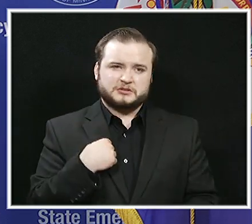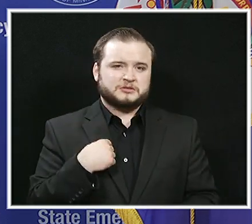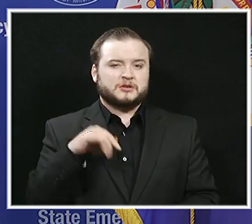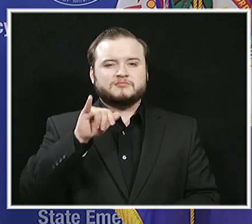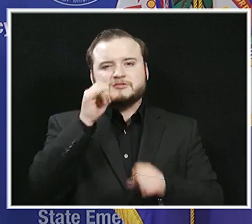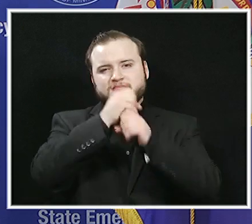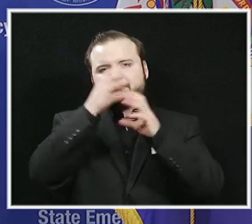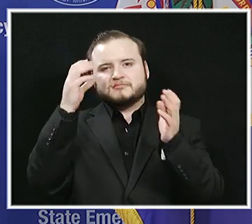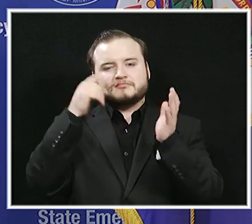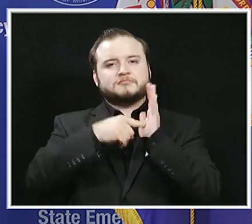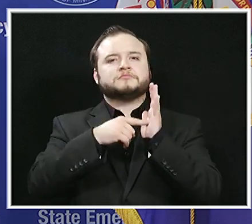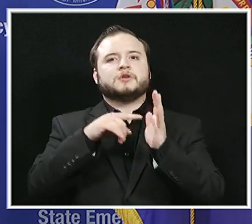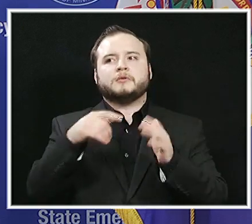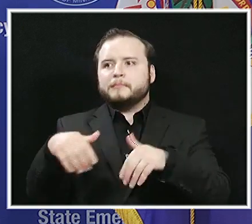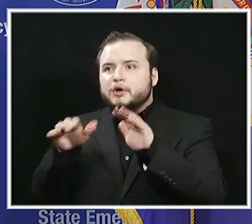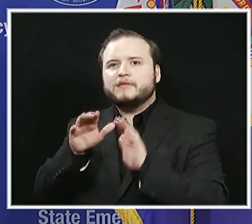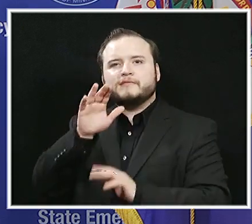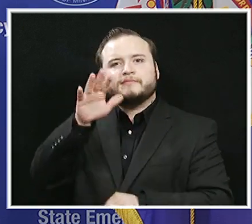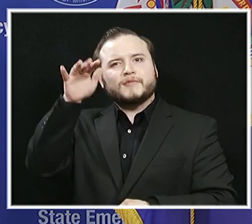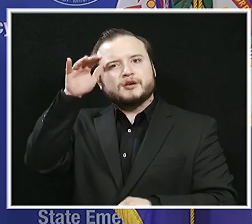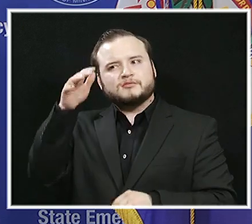be like. I also to the same with